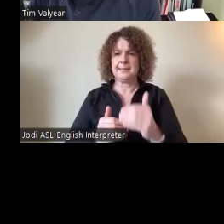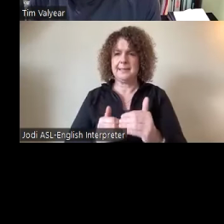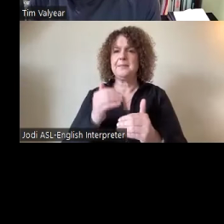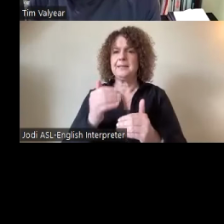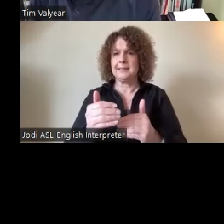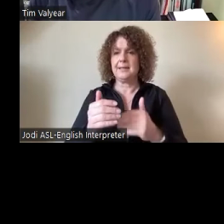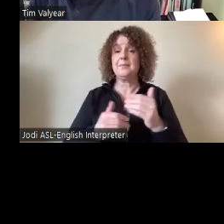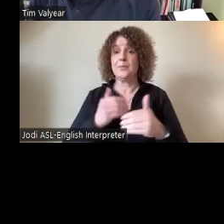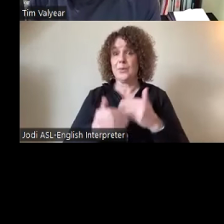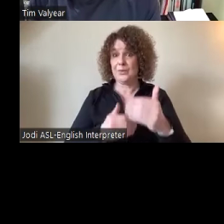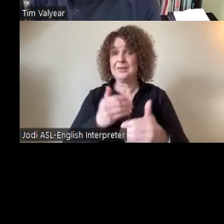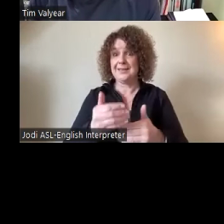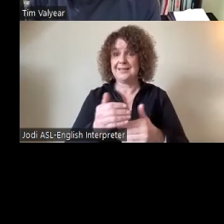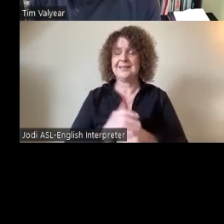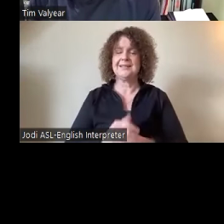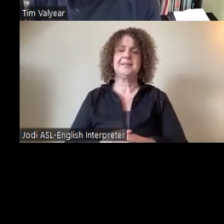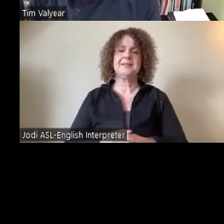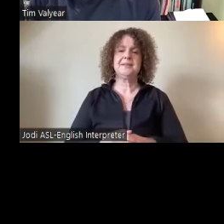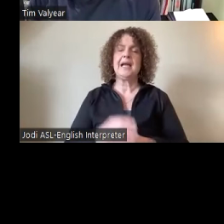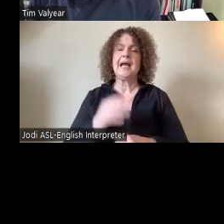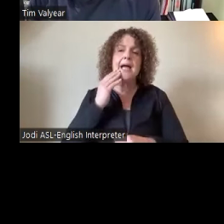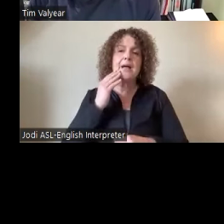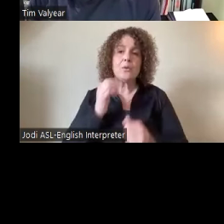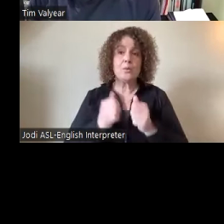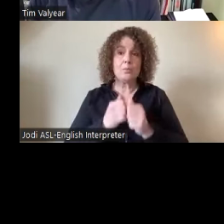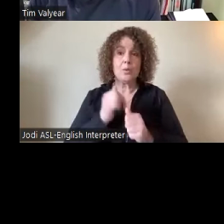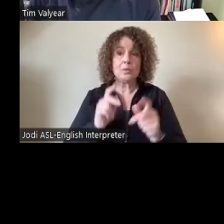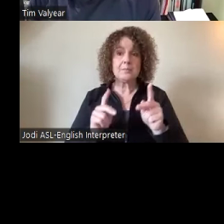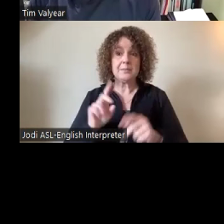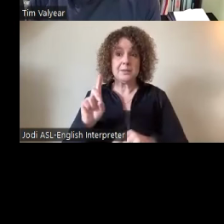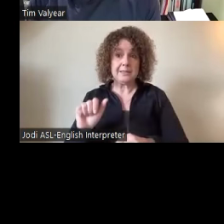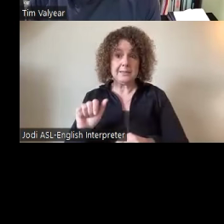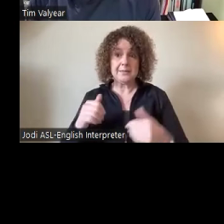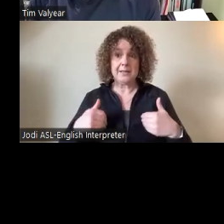four-minute video. Very instructional of how to do a